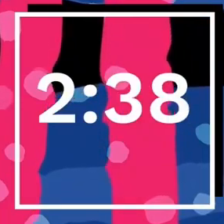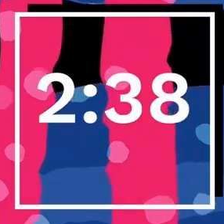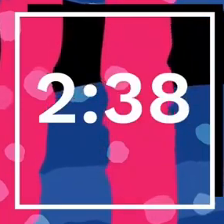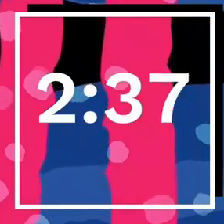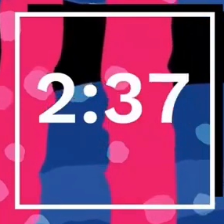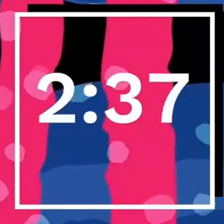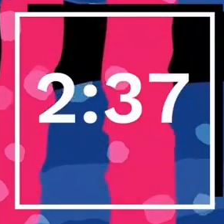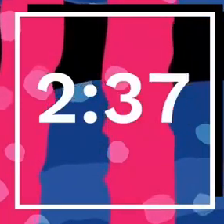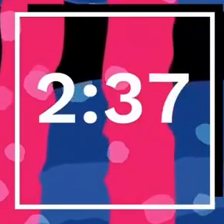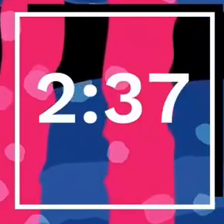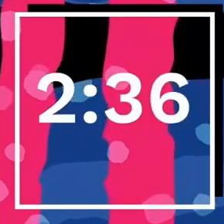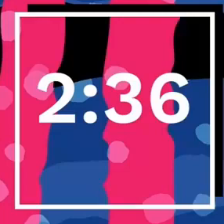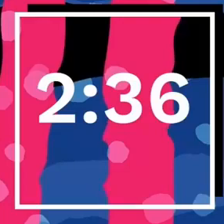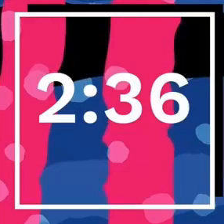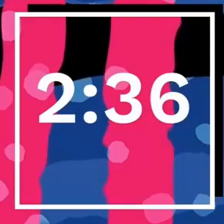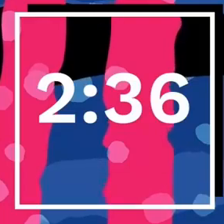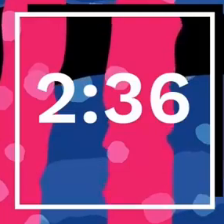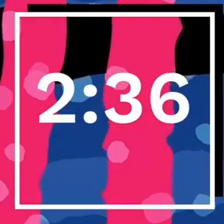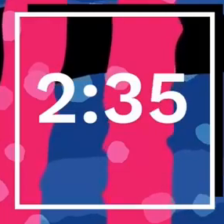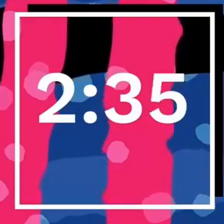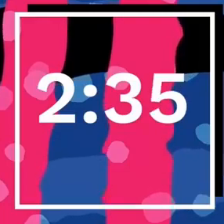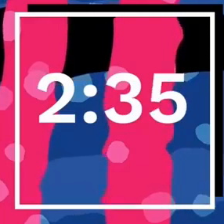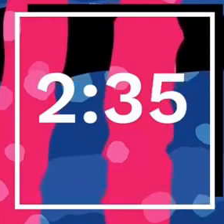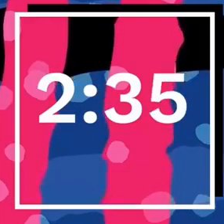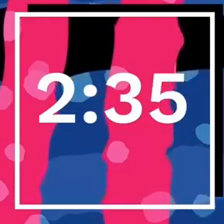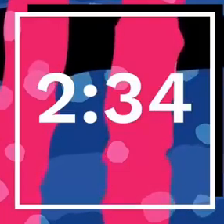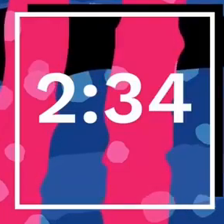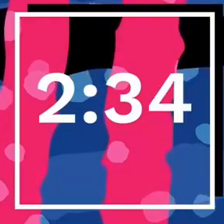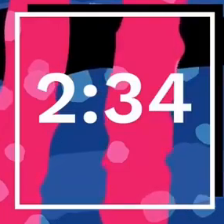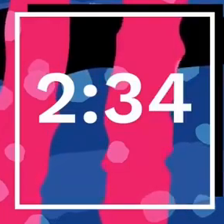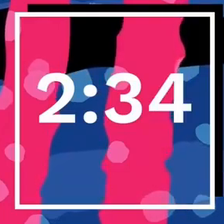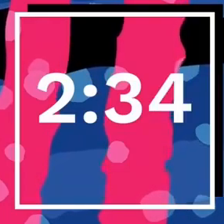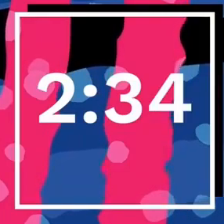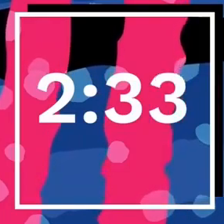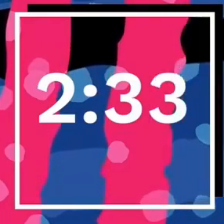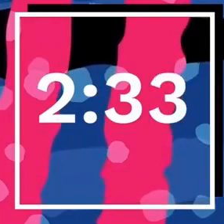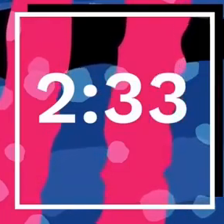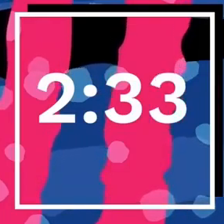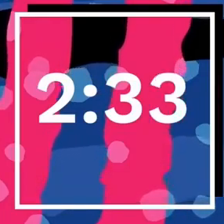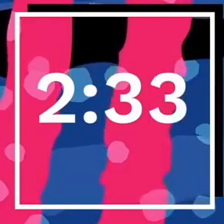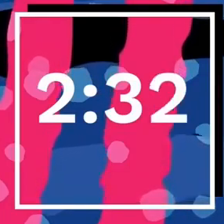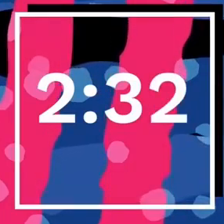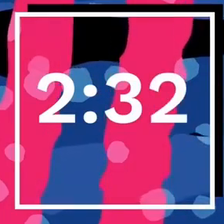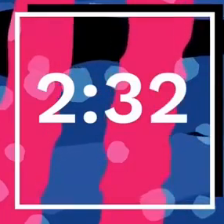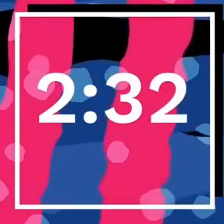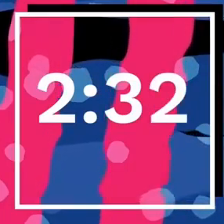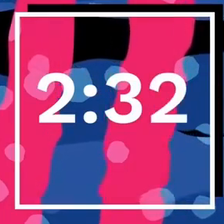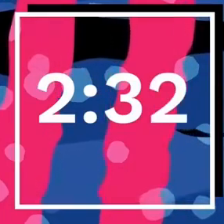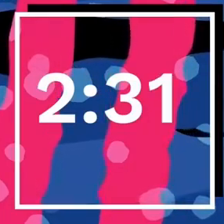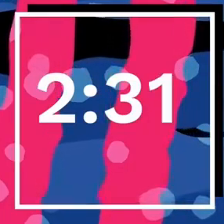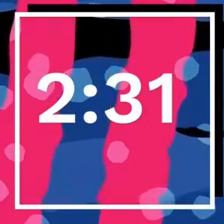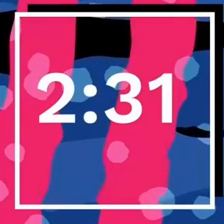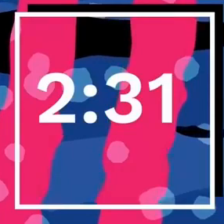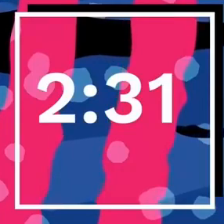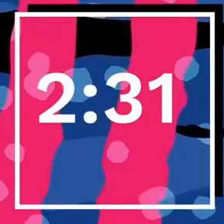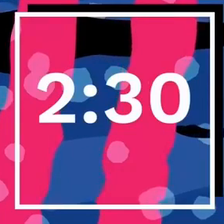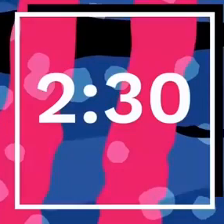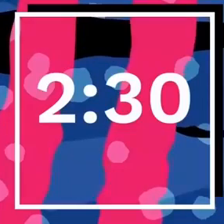ADVANTAGE OF THIS. YOU MAY BE ABLE TO GET AT LEAST